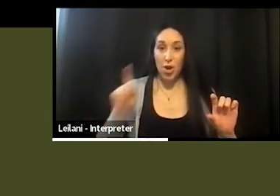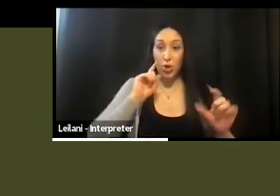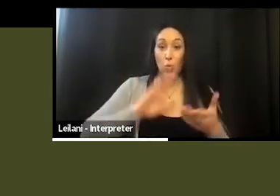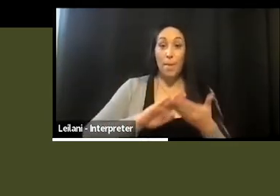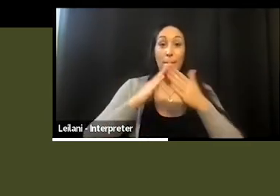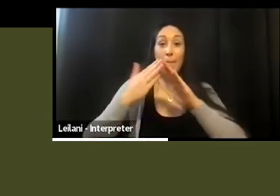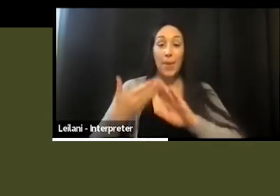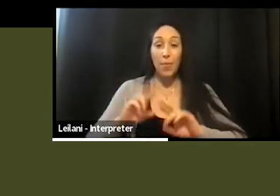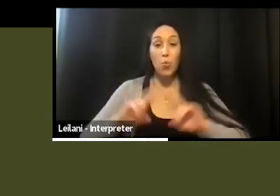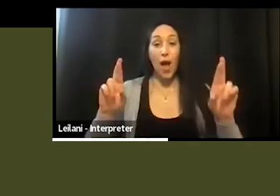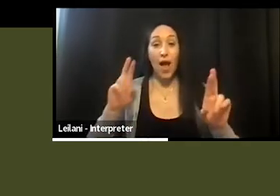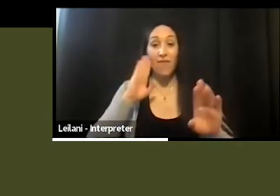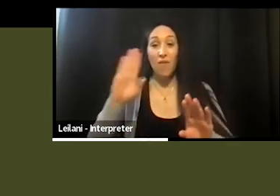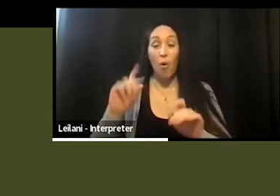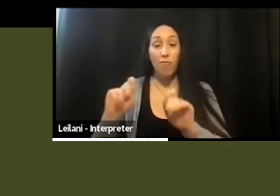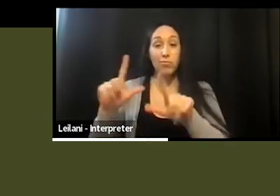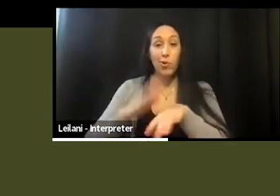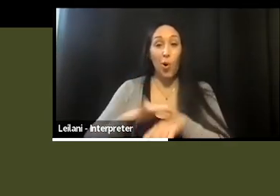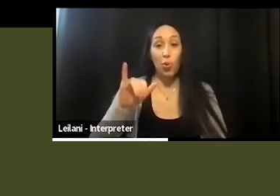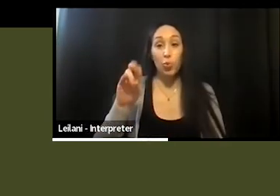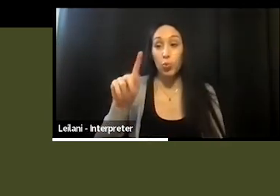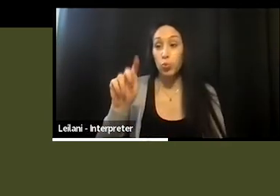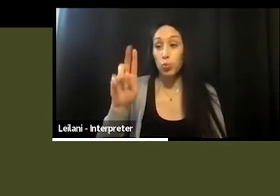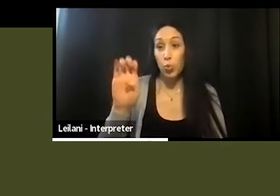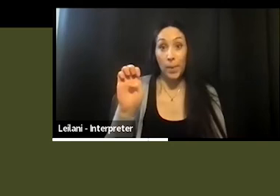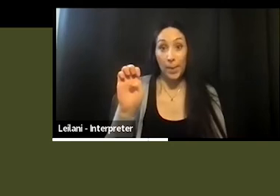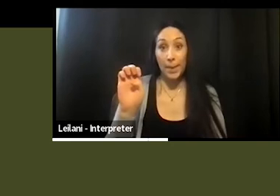for someone to watch after today,